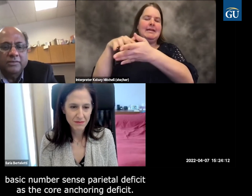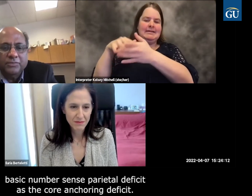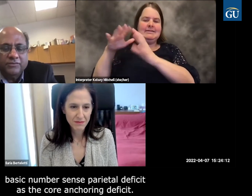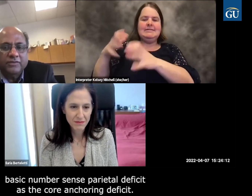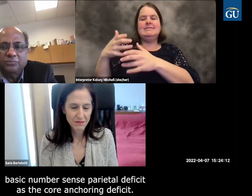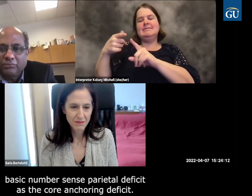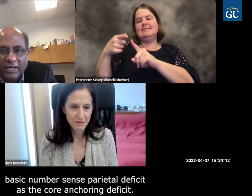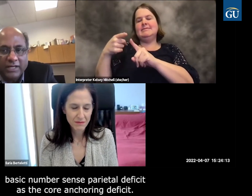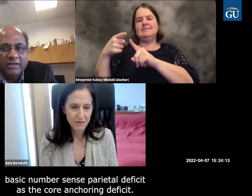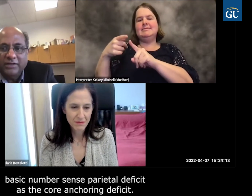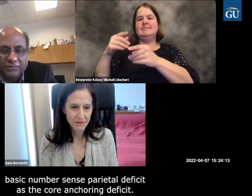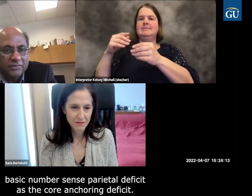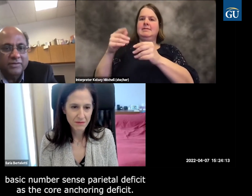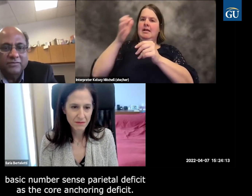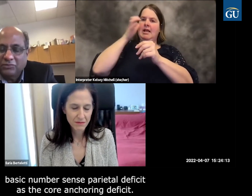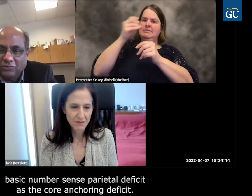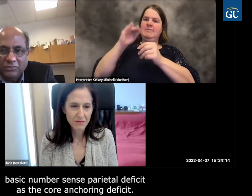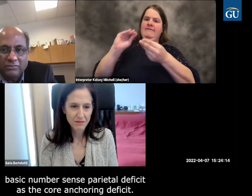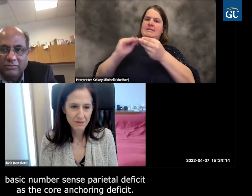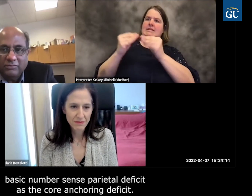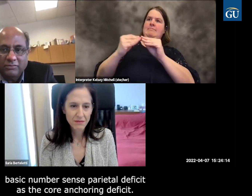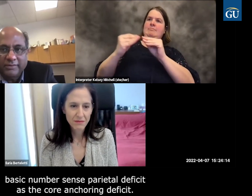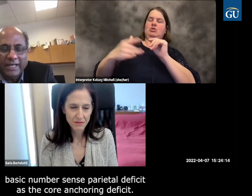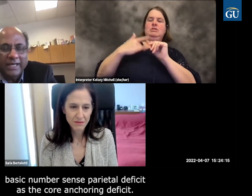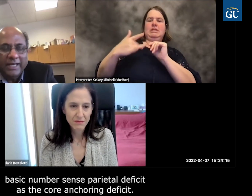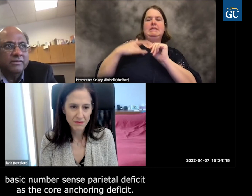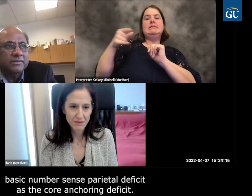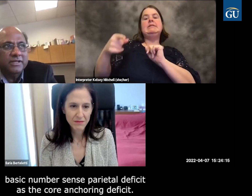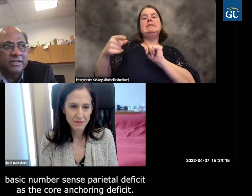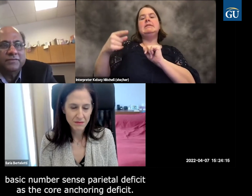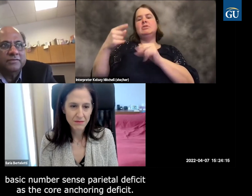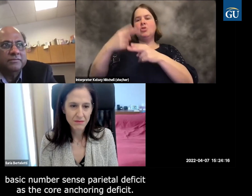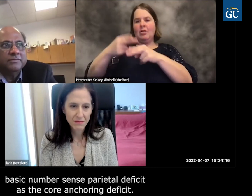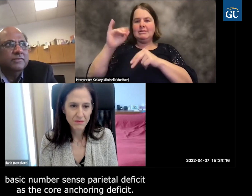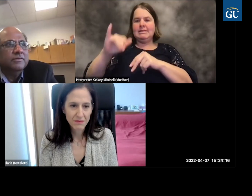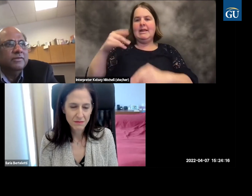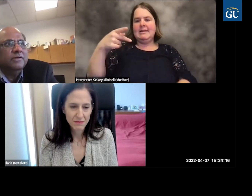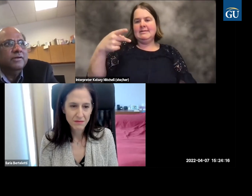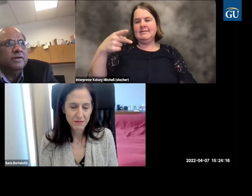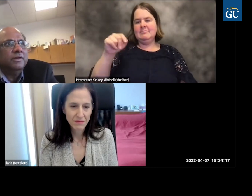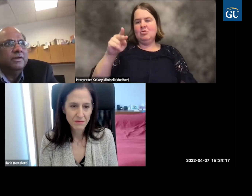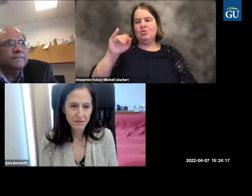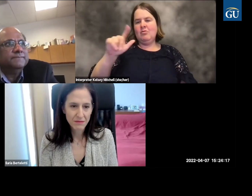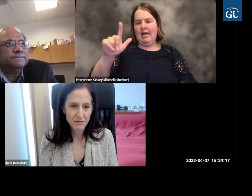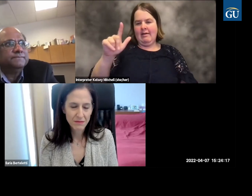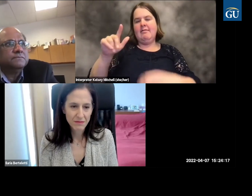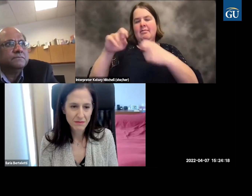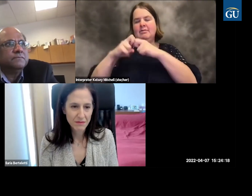number sense parietal deficit as the core anchoring deficit